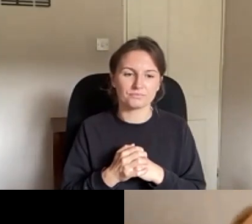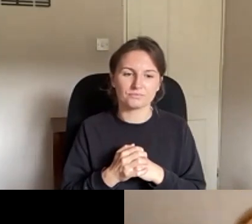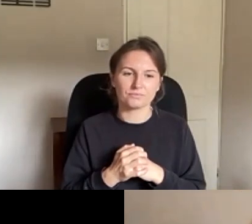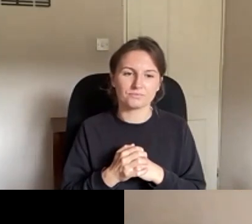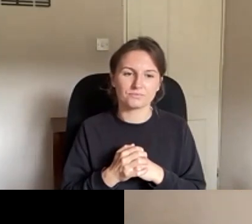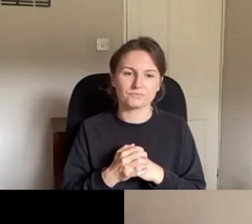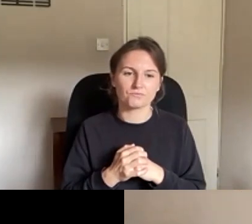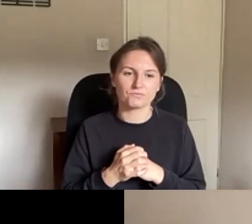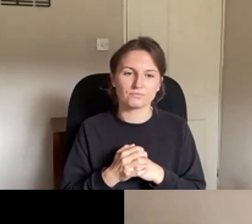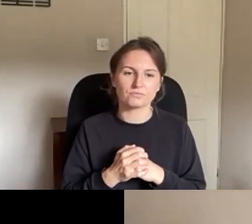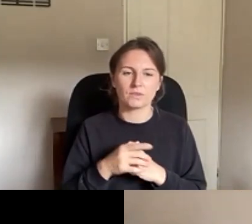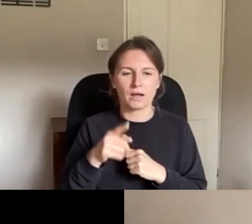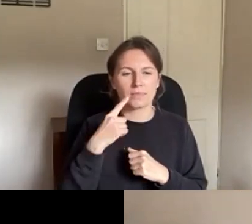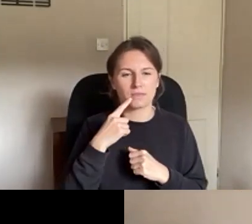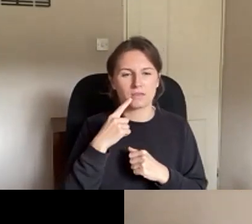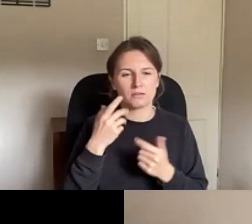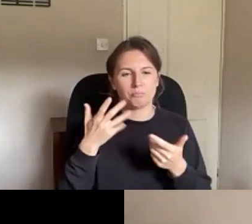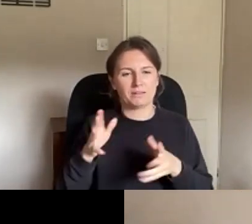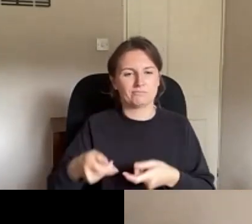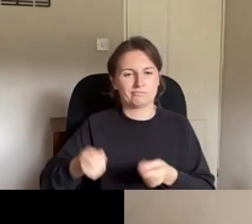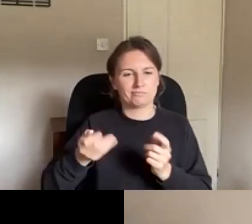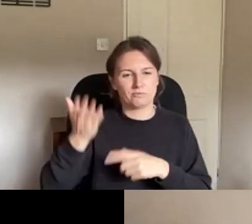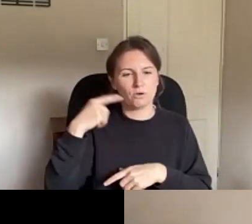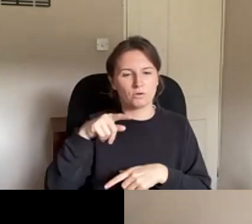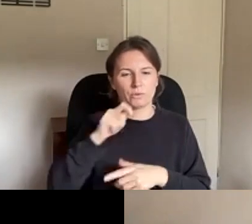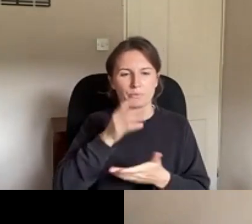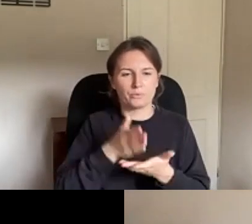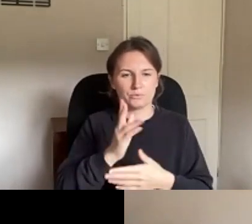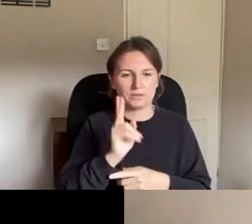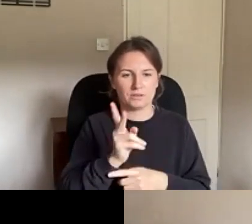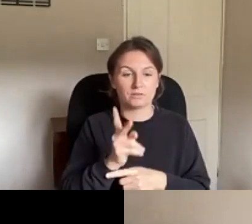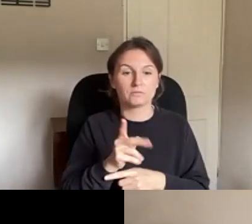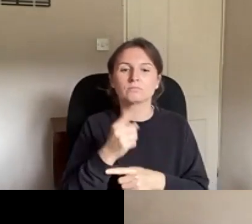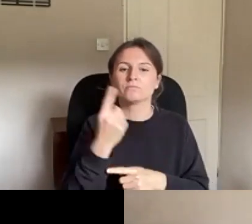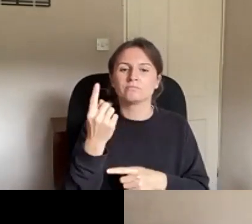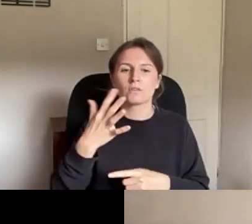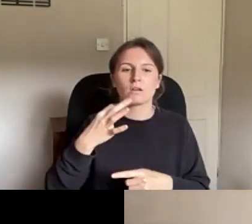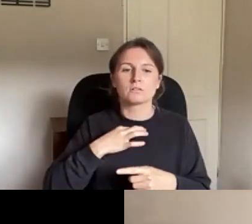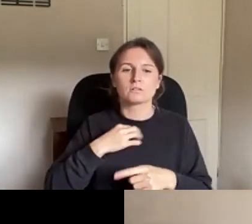but we'll go over it anyway, just in case. Someone's asked, is there a time period the awards referred to?